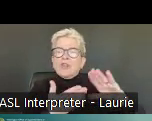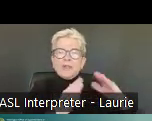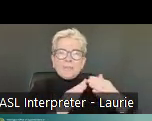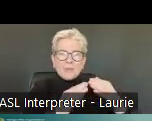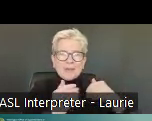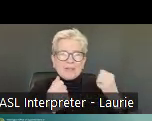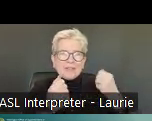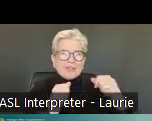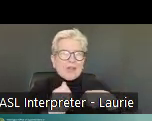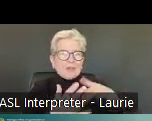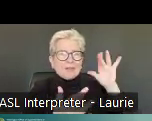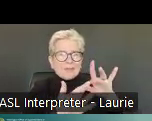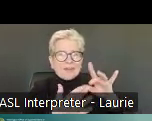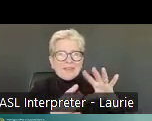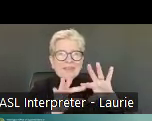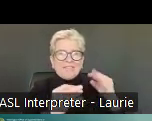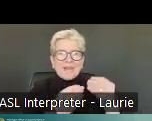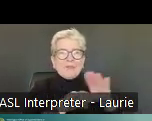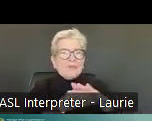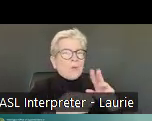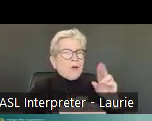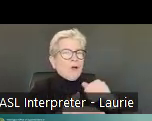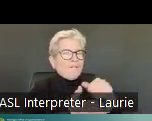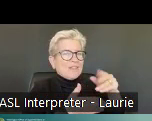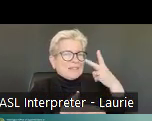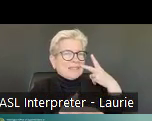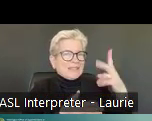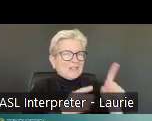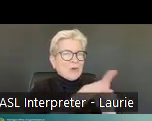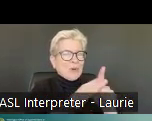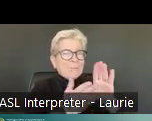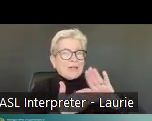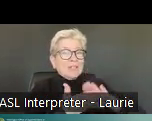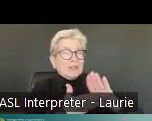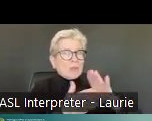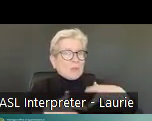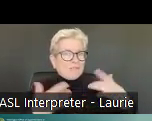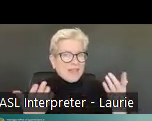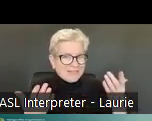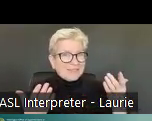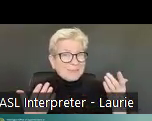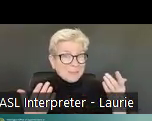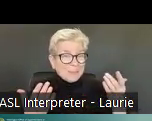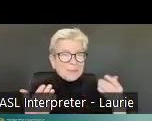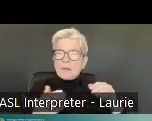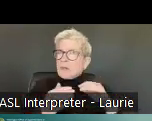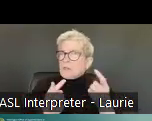families that you don't traditionally see at school events and that may be connecting with